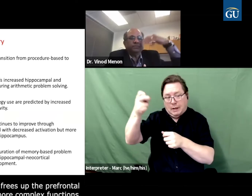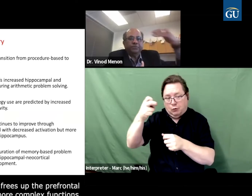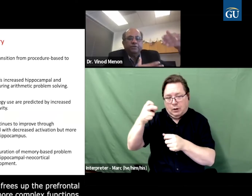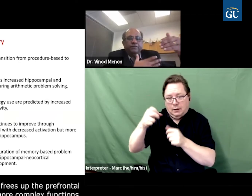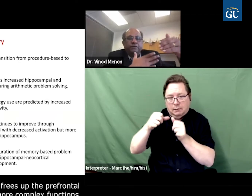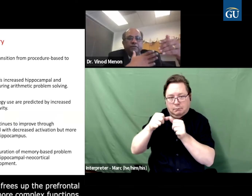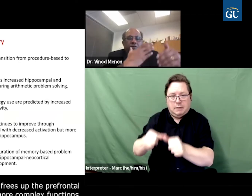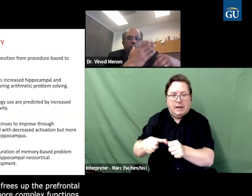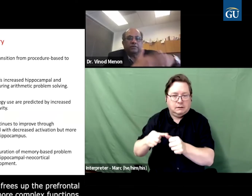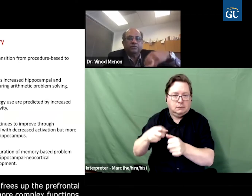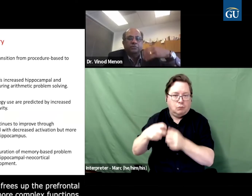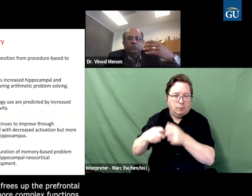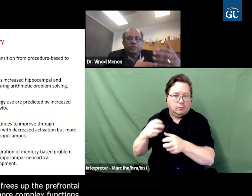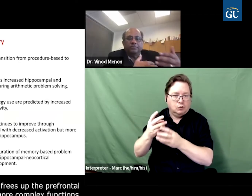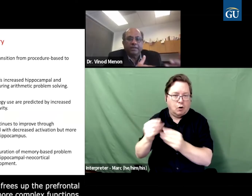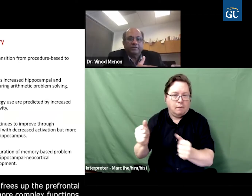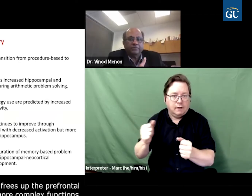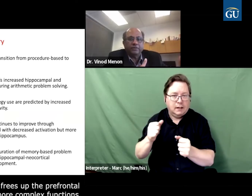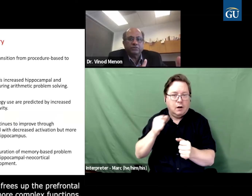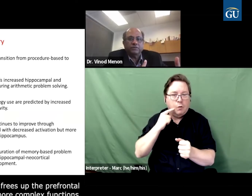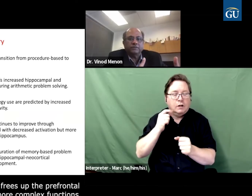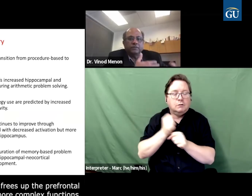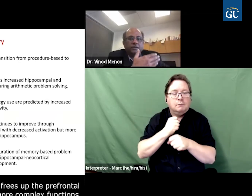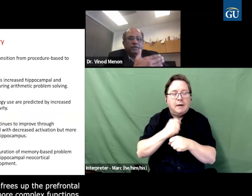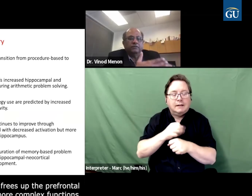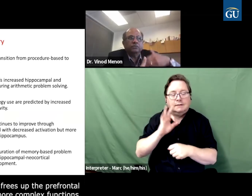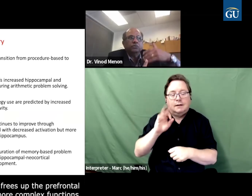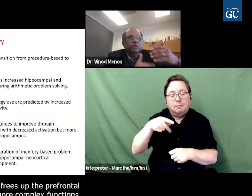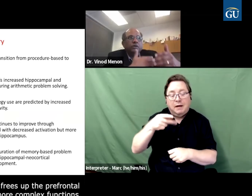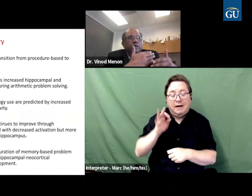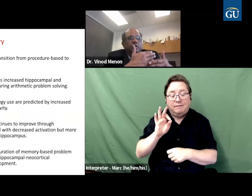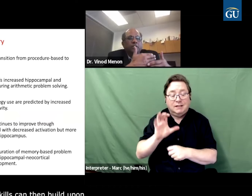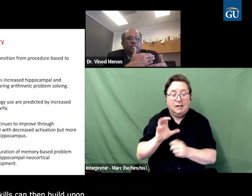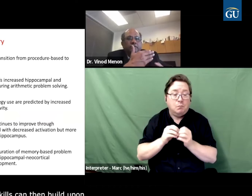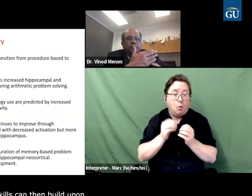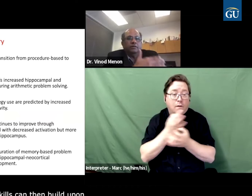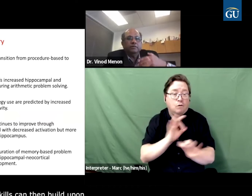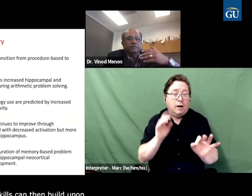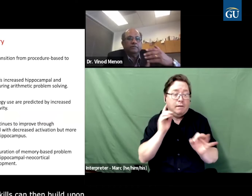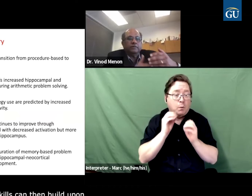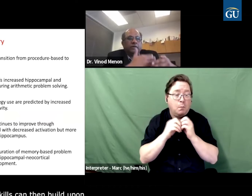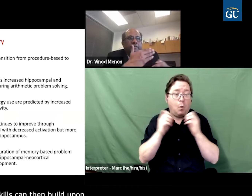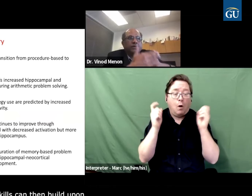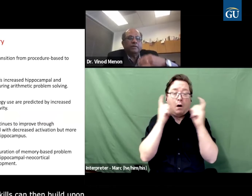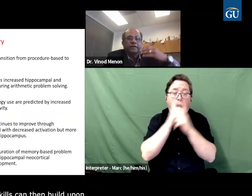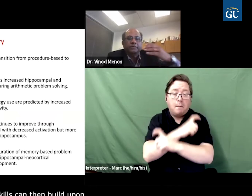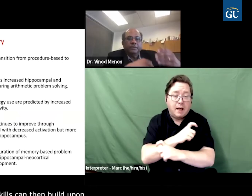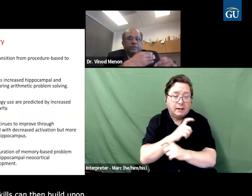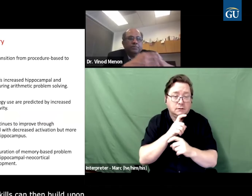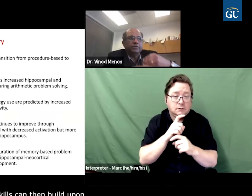which then frees up the prefrontal cortex for more complex functions and so